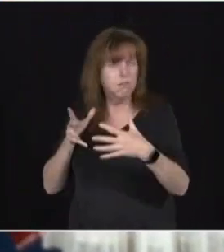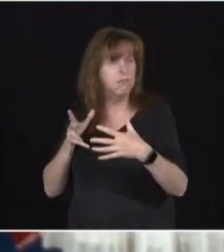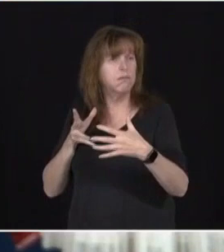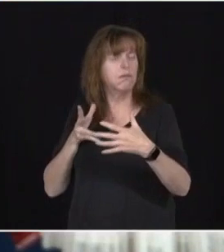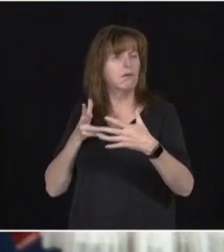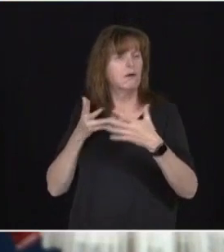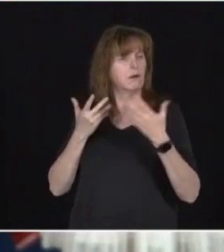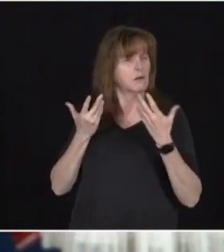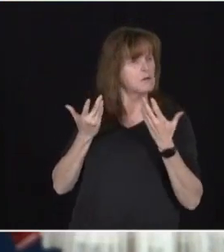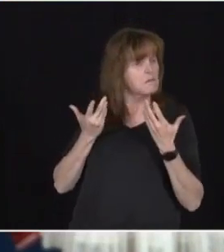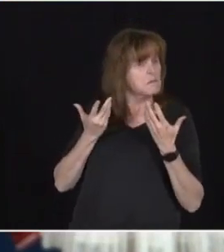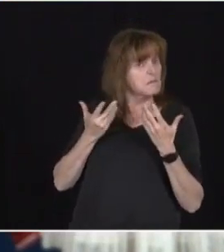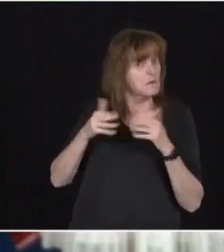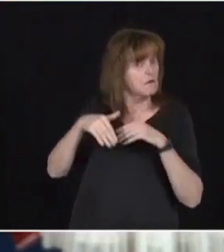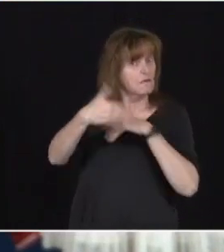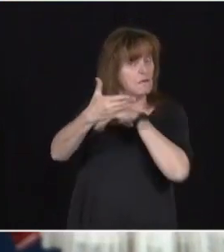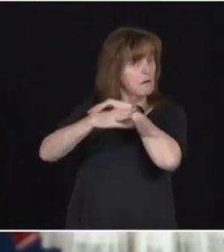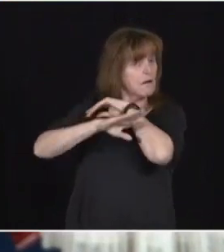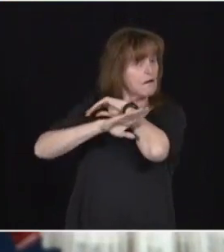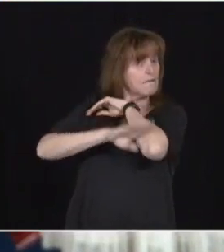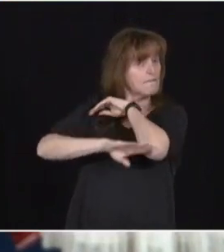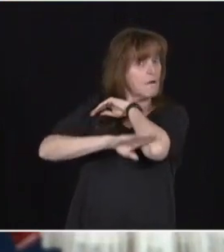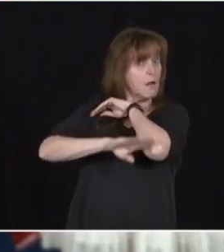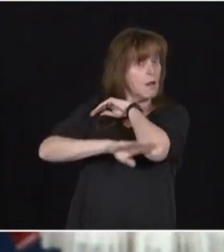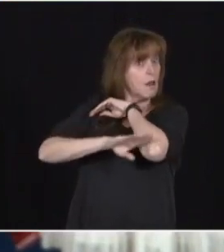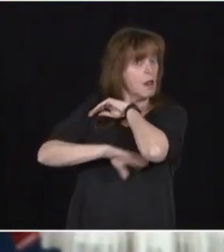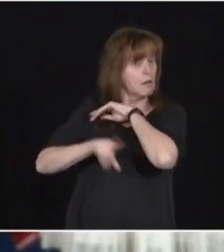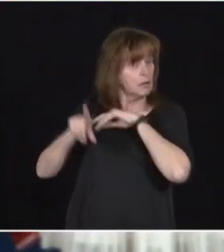having to implement lower class sizes were having